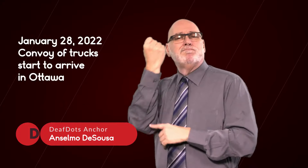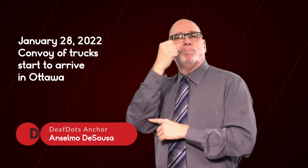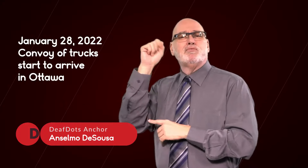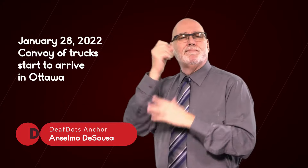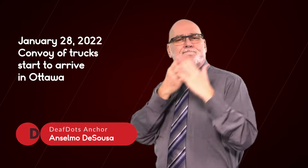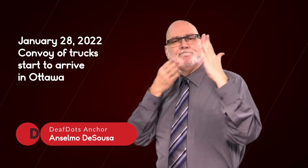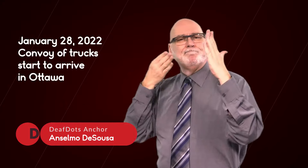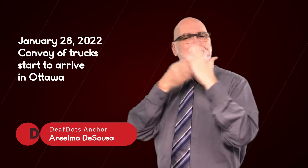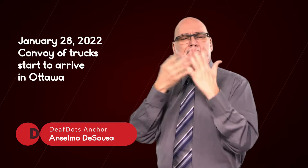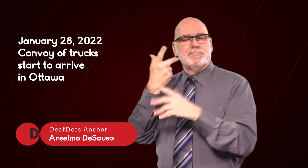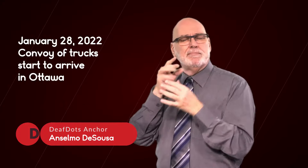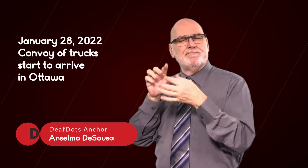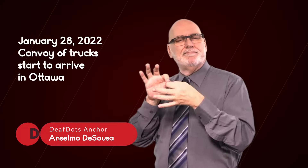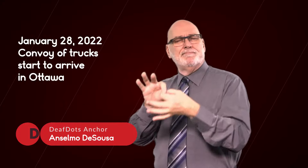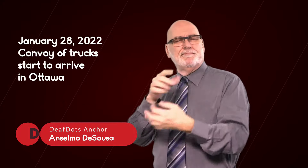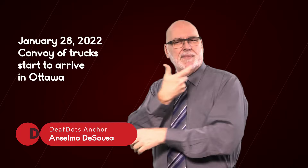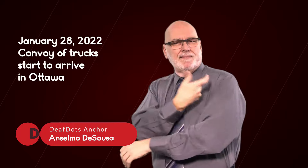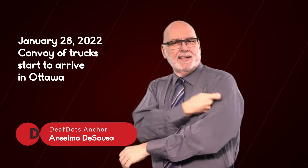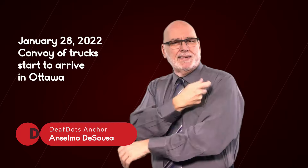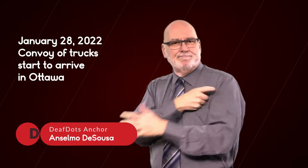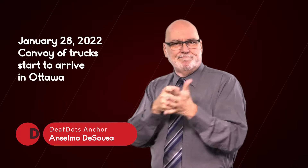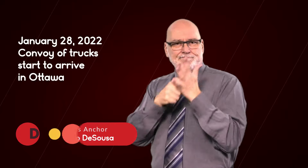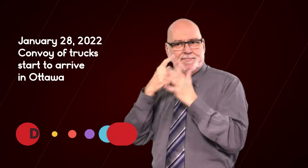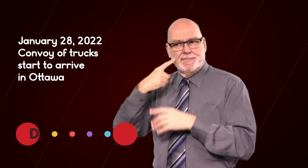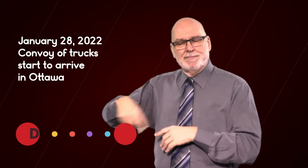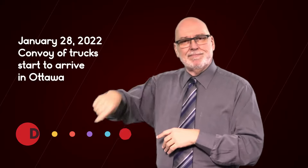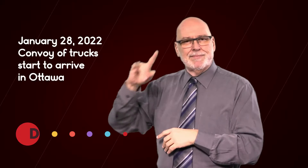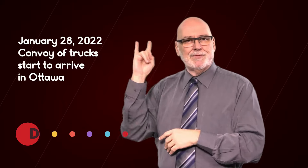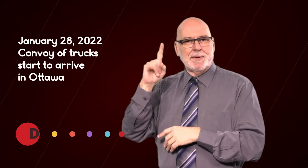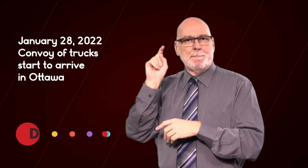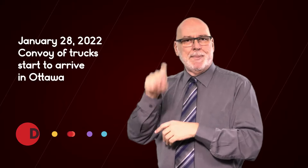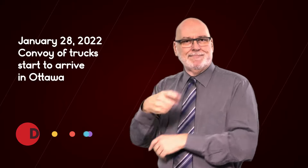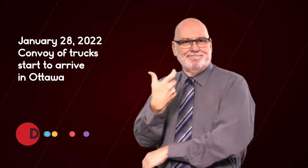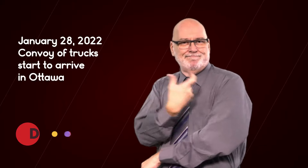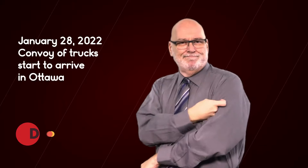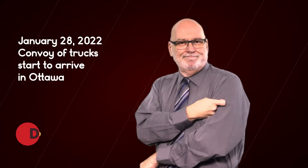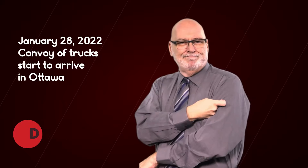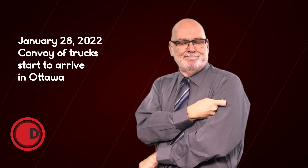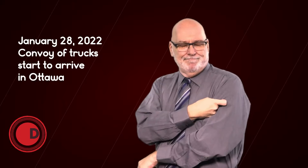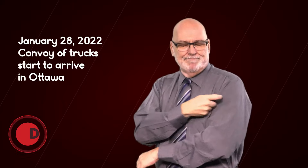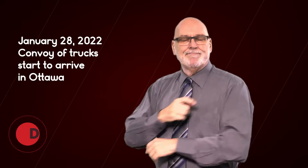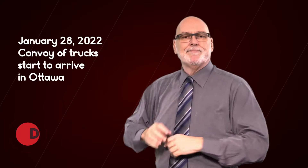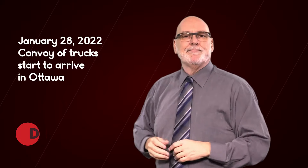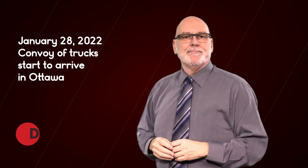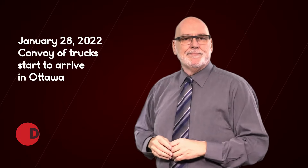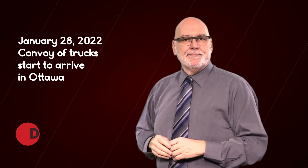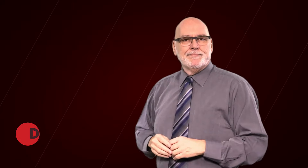against vaccine requirements for truck drivers.